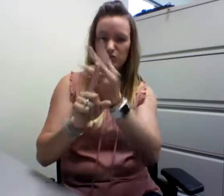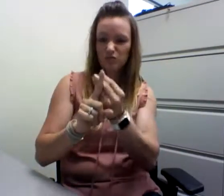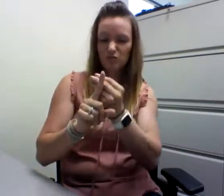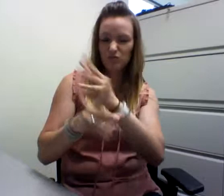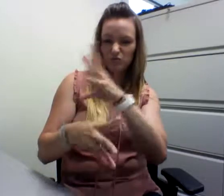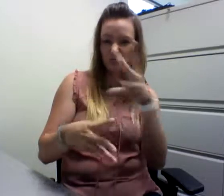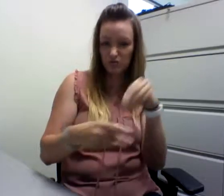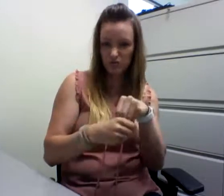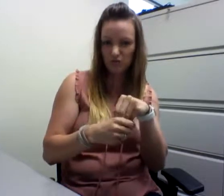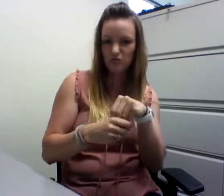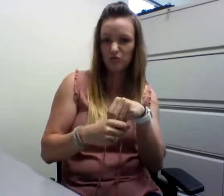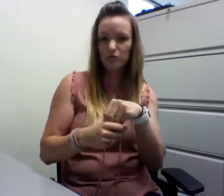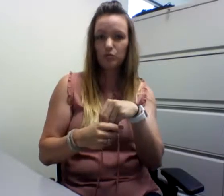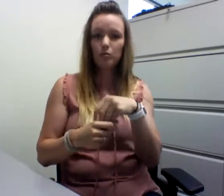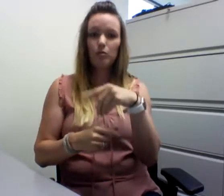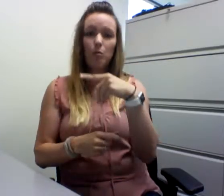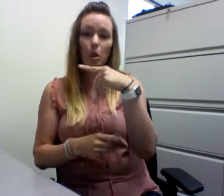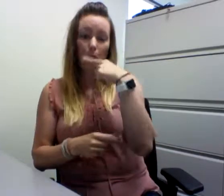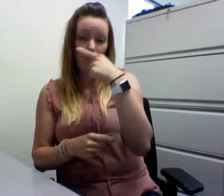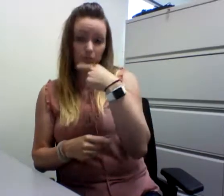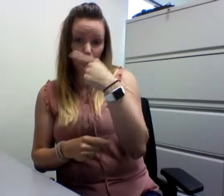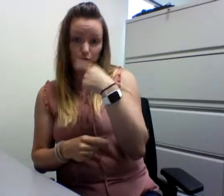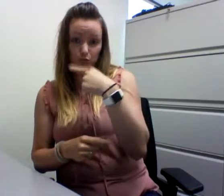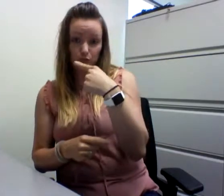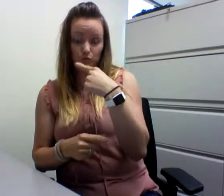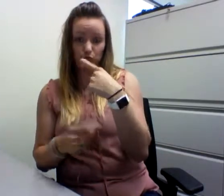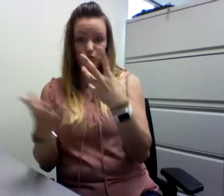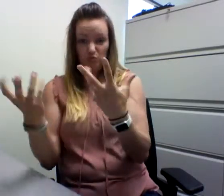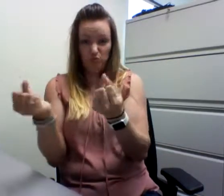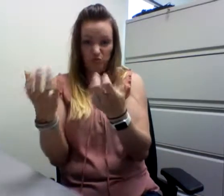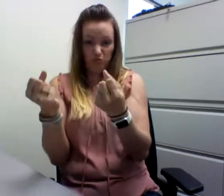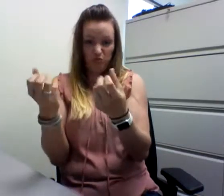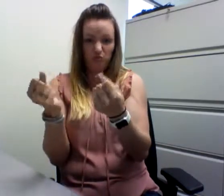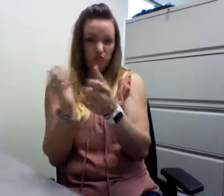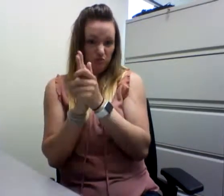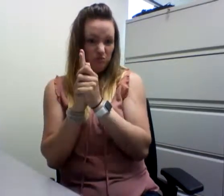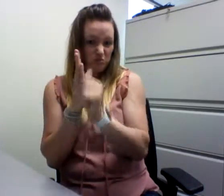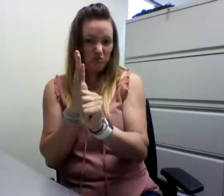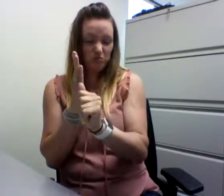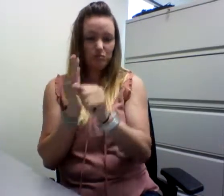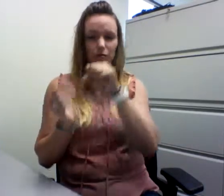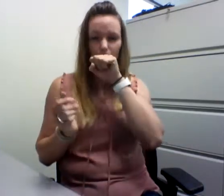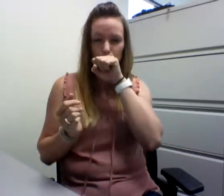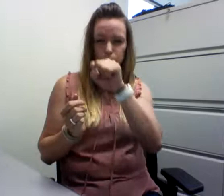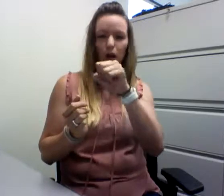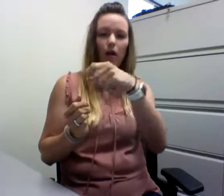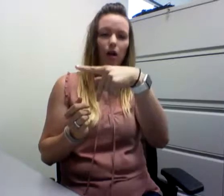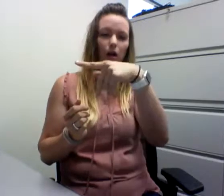For example, Deaf culture may include hearing people who are fluent signers, "hearing-buts"